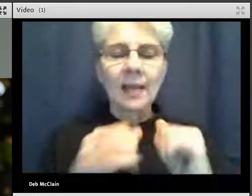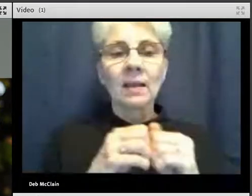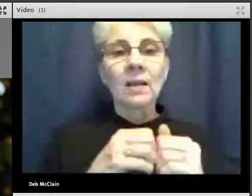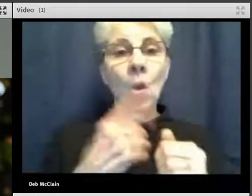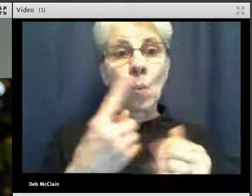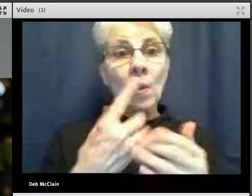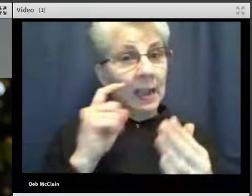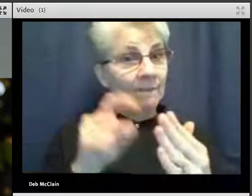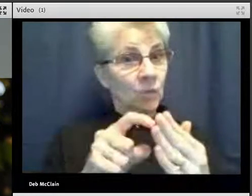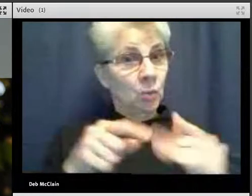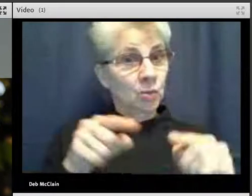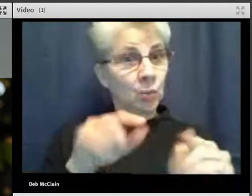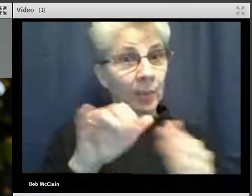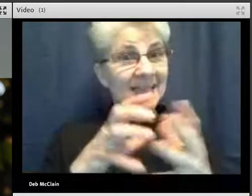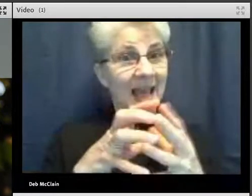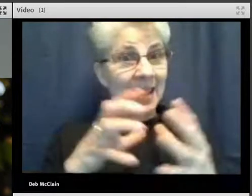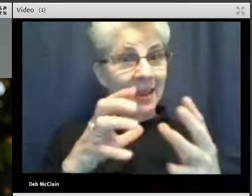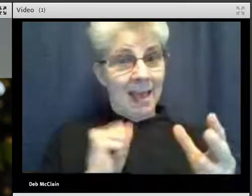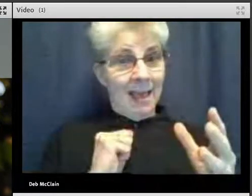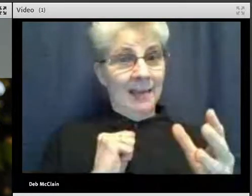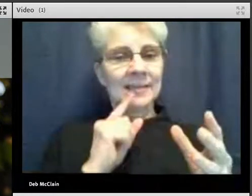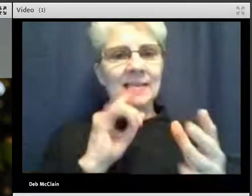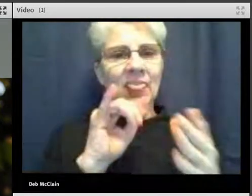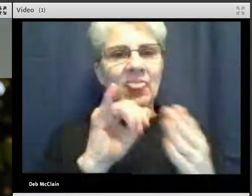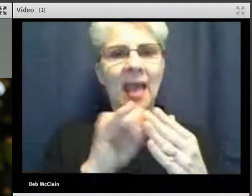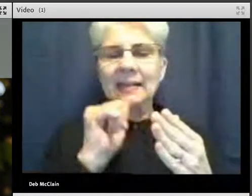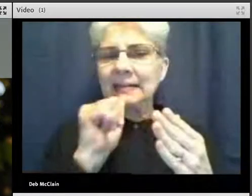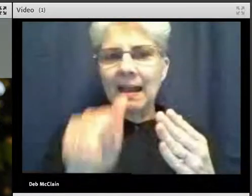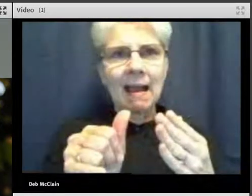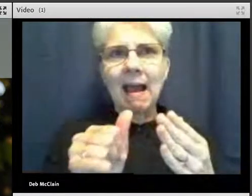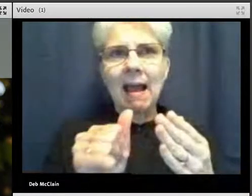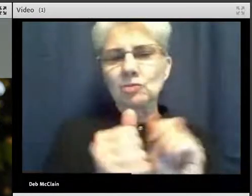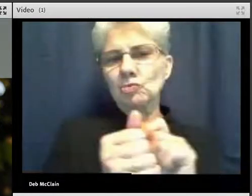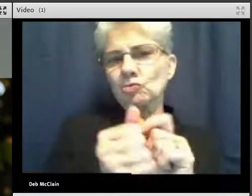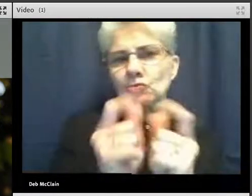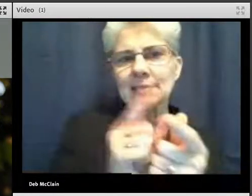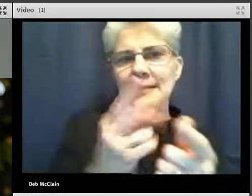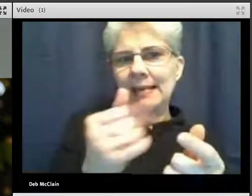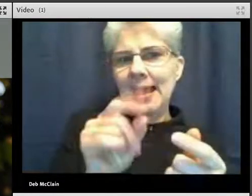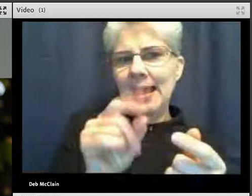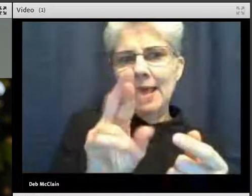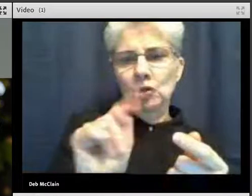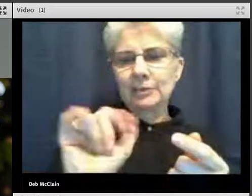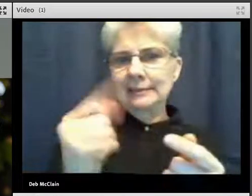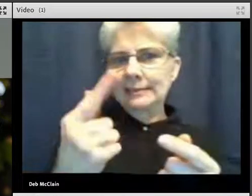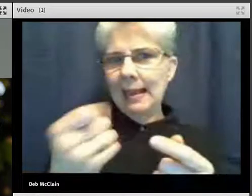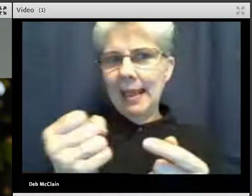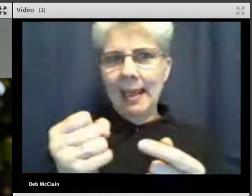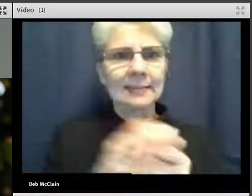One of the things that I have noticed doing this a lot is that it does not translate header-tags.